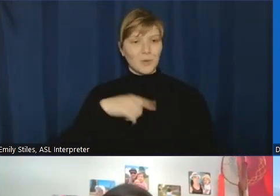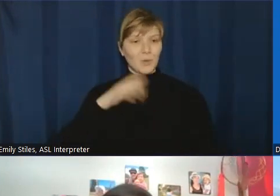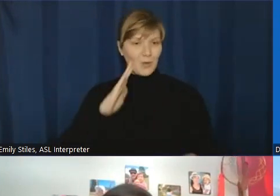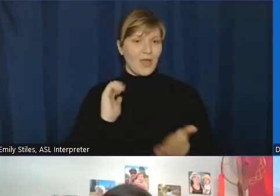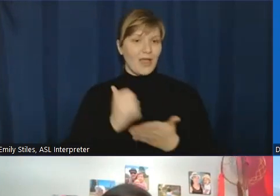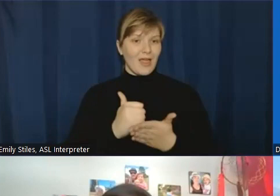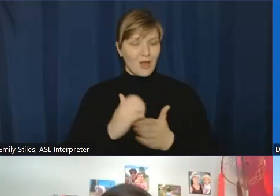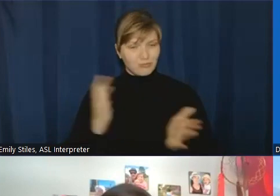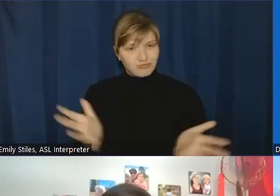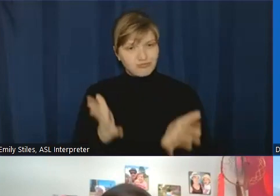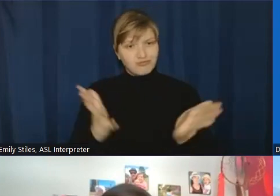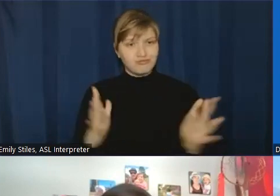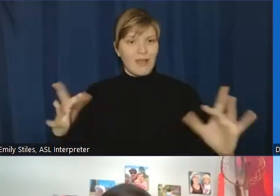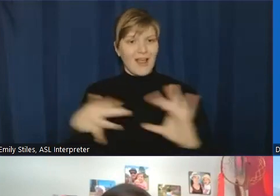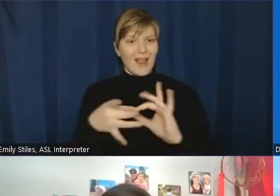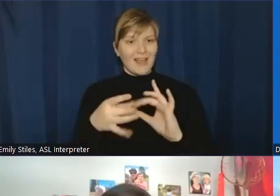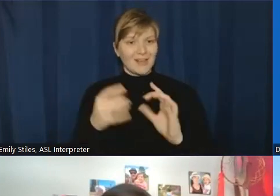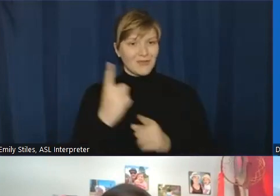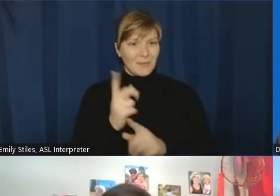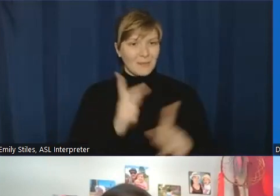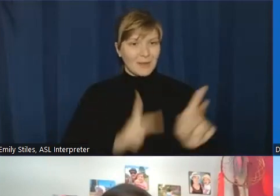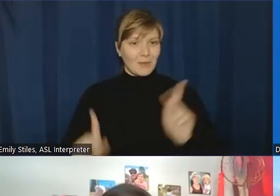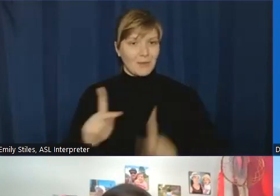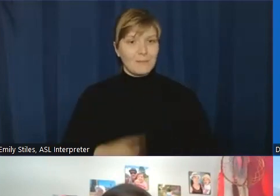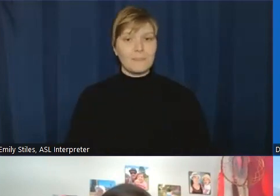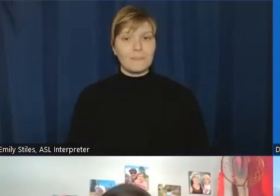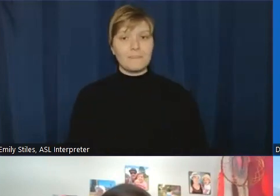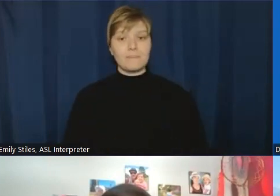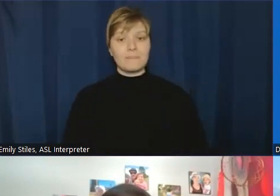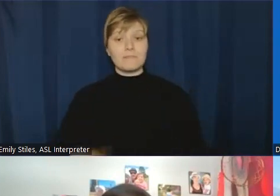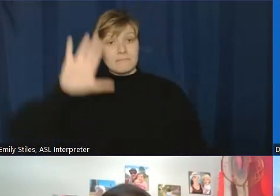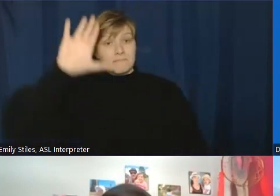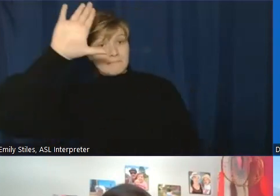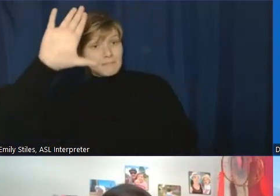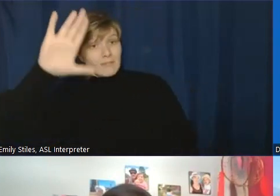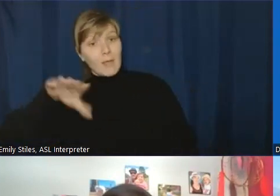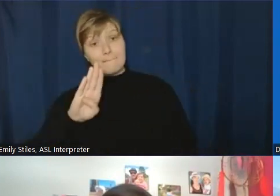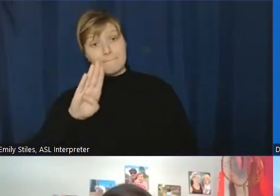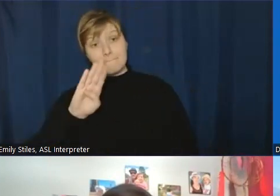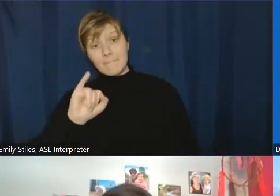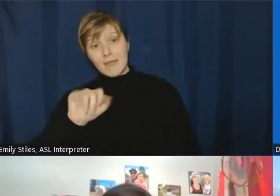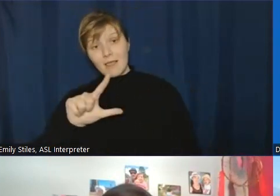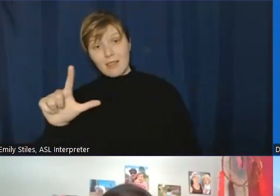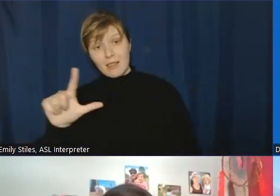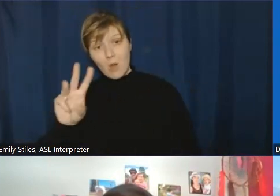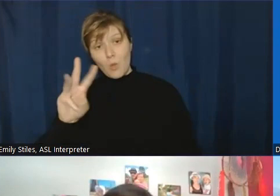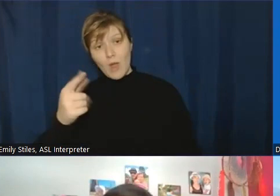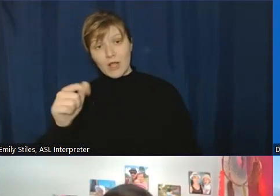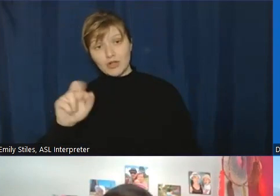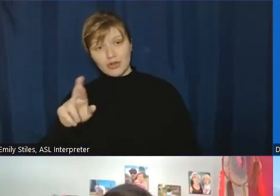Bill Wagner, who also works in the National Center of Mobility Management is here,